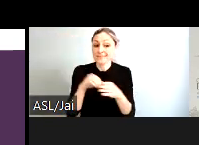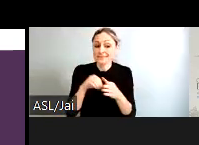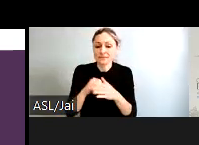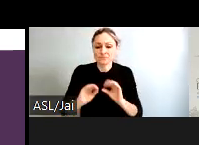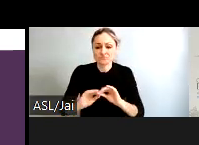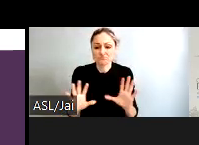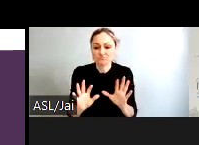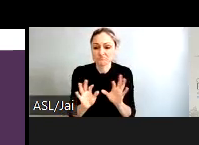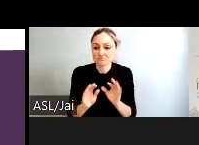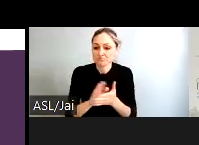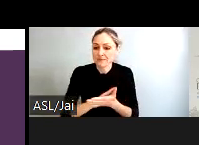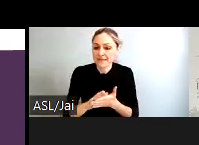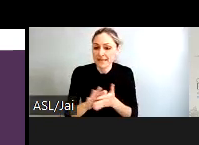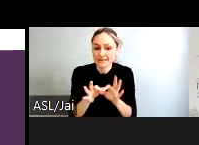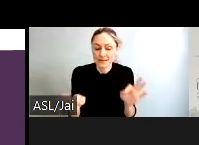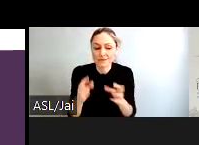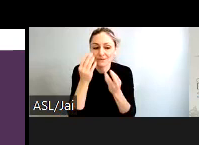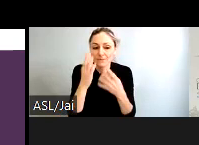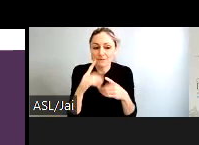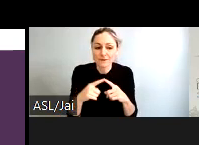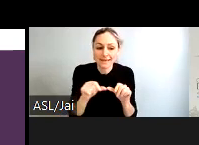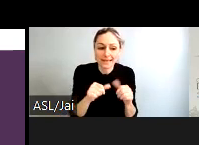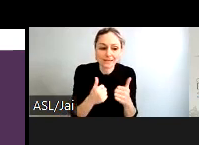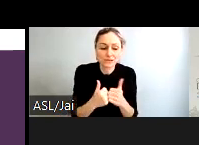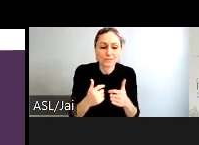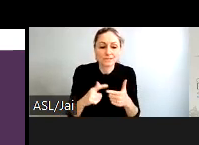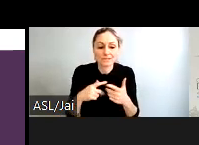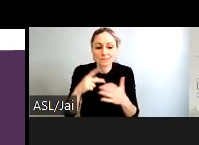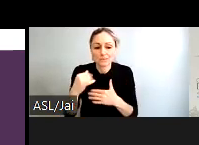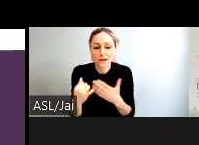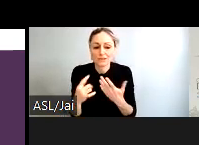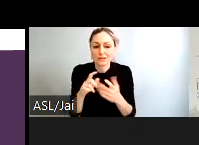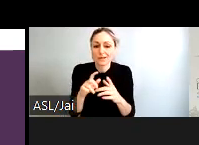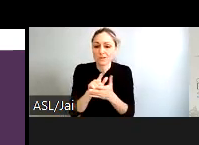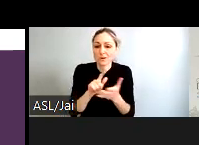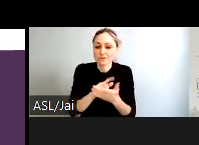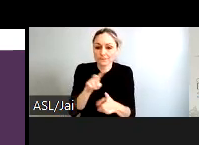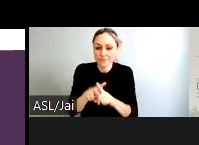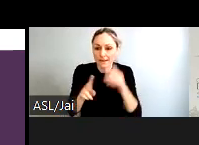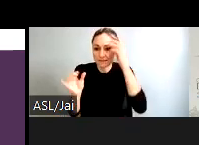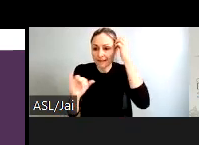about the agency, the project, applicable laws and policies to the agency, like confidentiality,